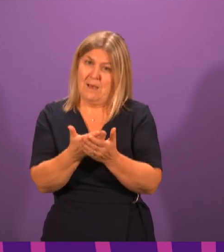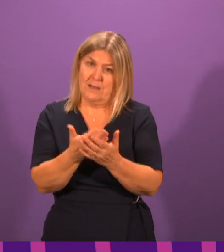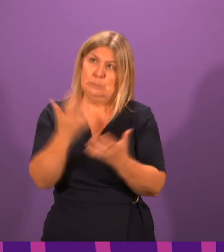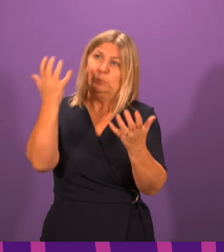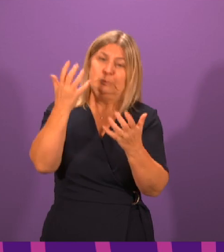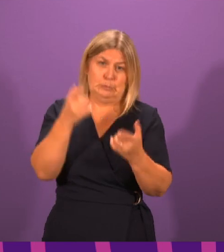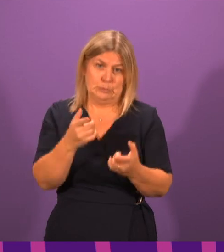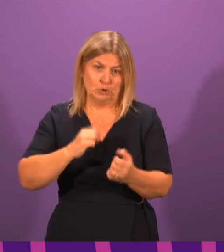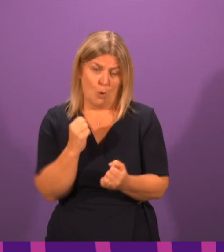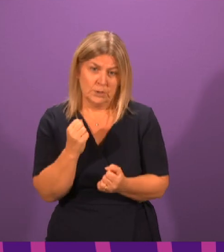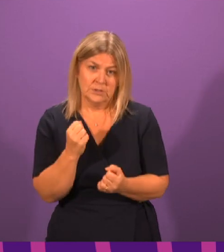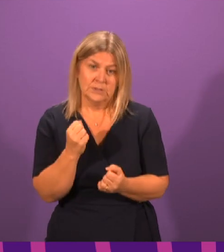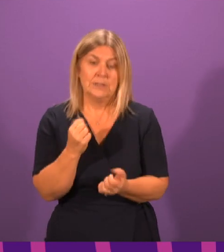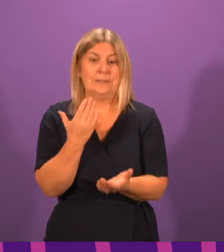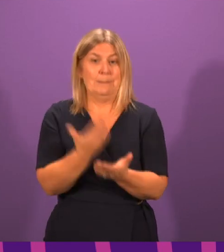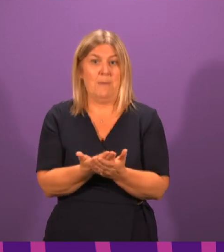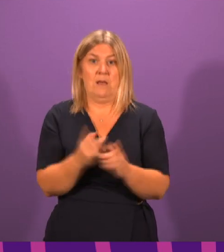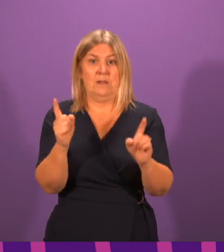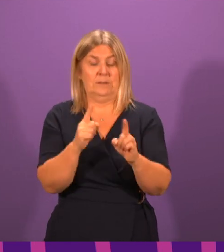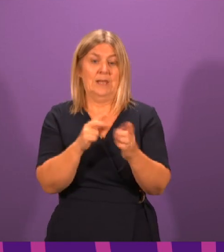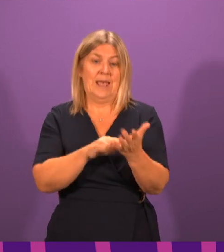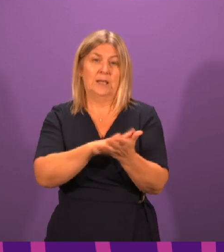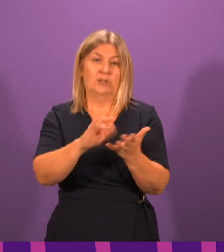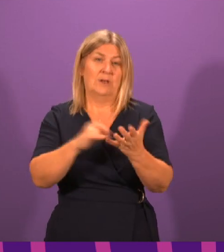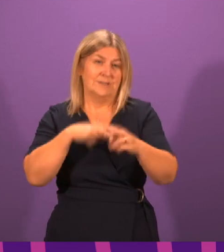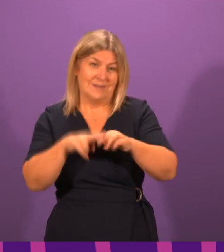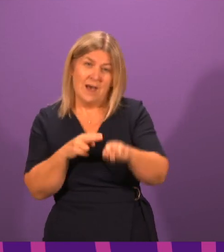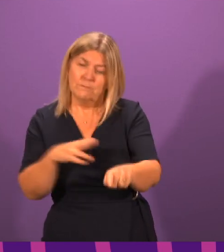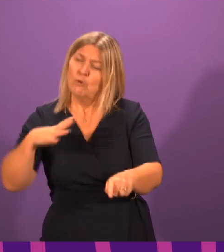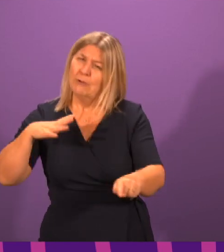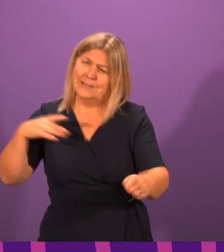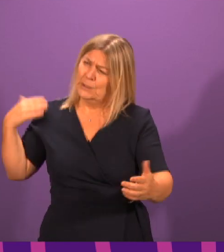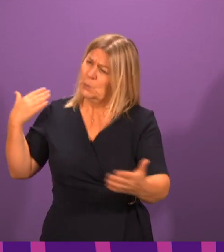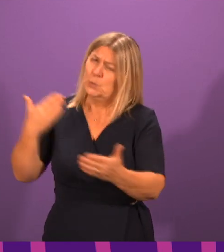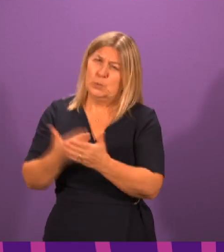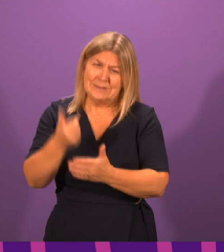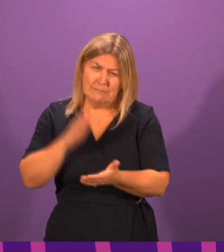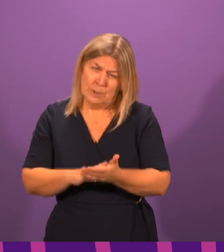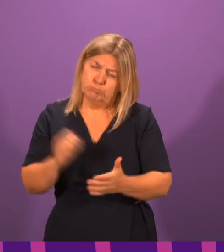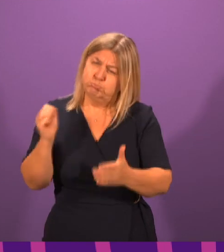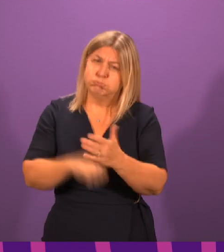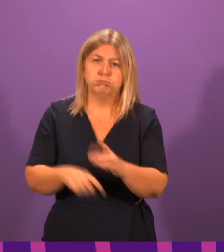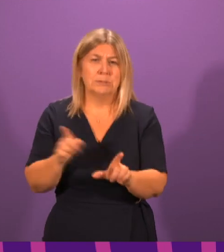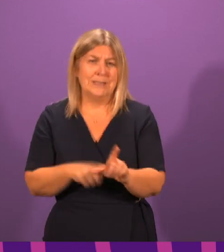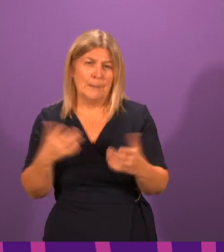of all: the demand on NHS staff, who have already had such a tough year. We have asked much of them,